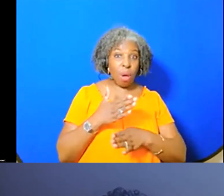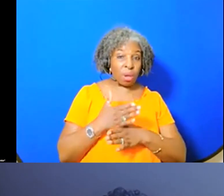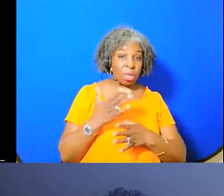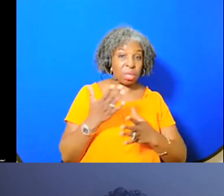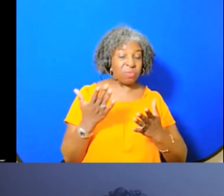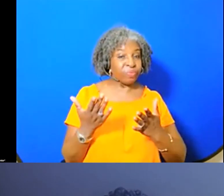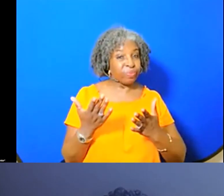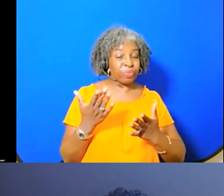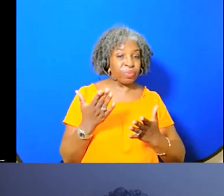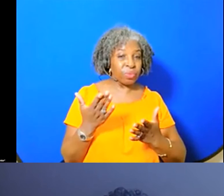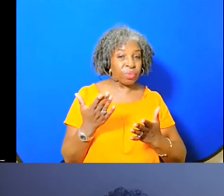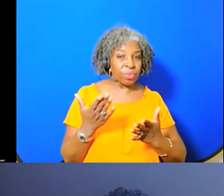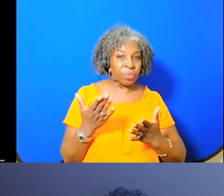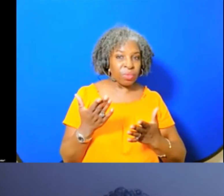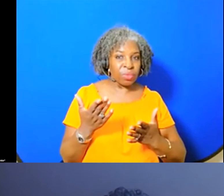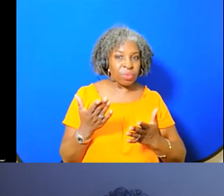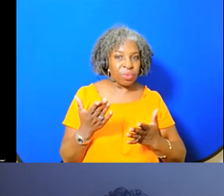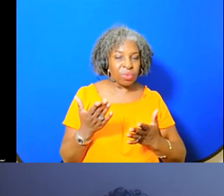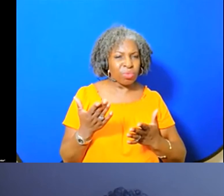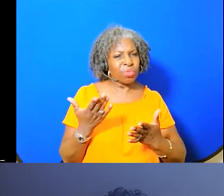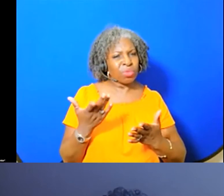what we like to do is we like to start really early days.